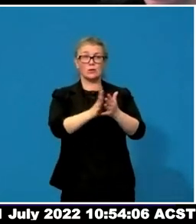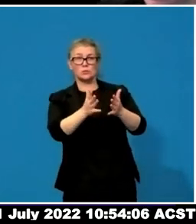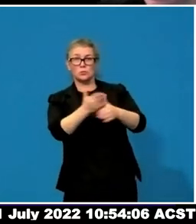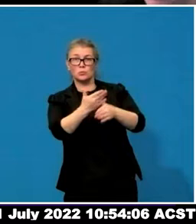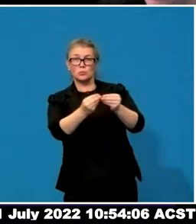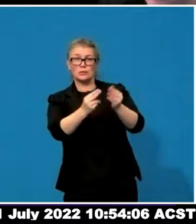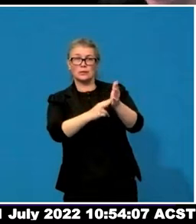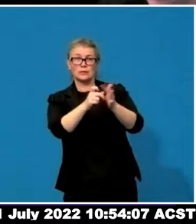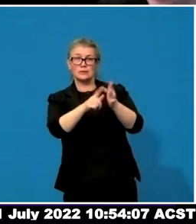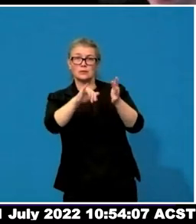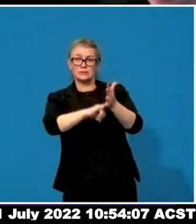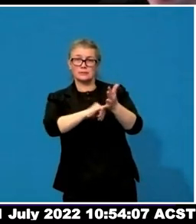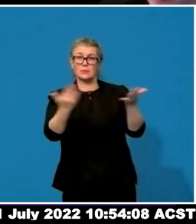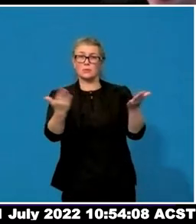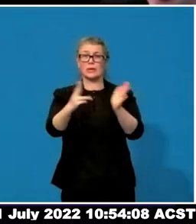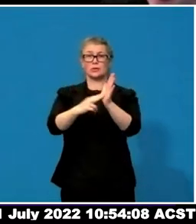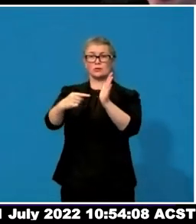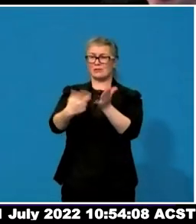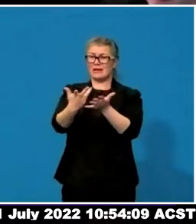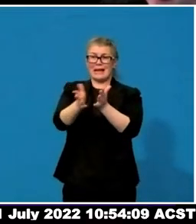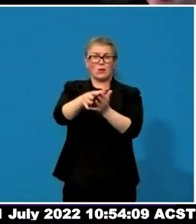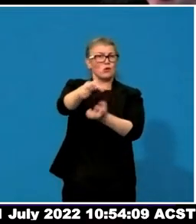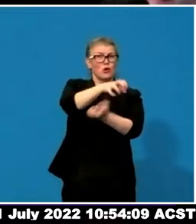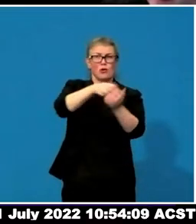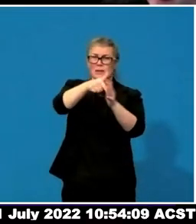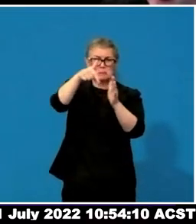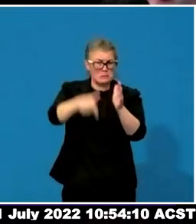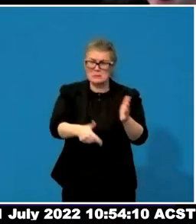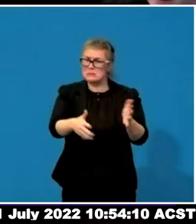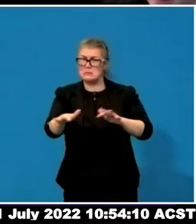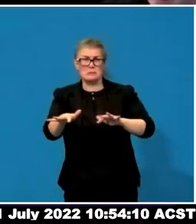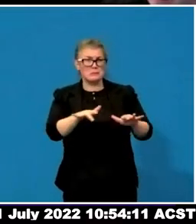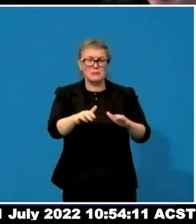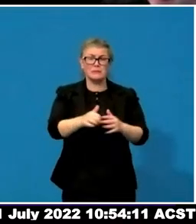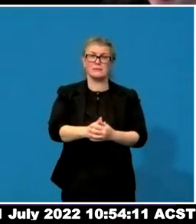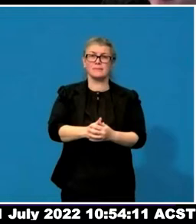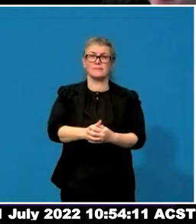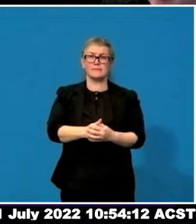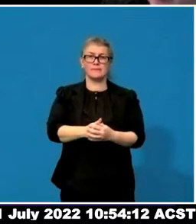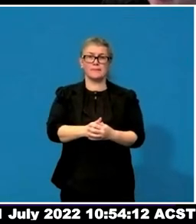complexities. She expresses thoughtful views about issues such as group homes and housing,